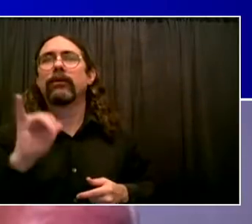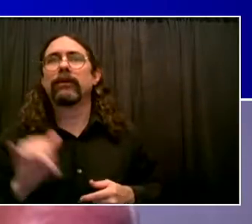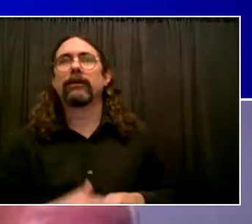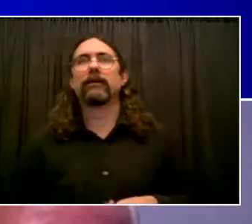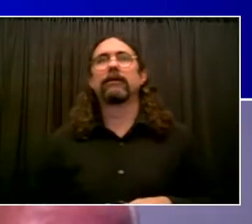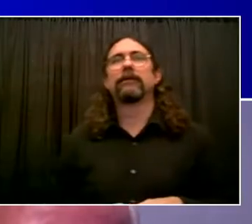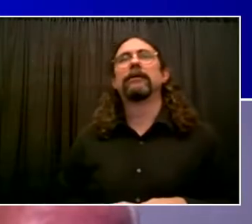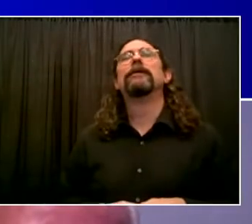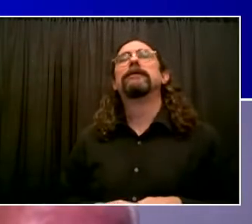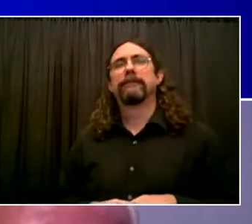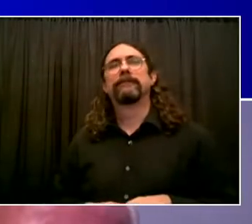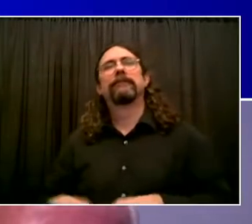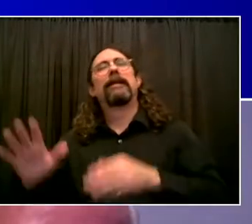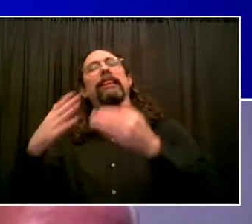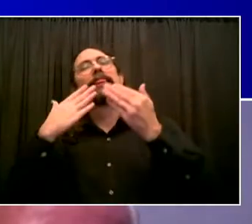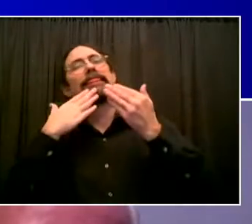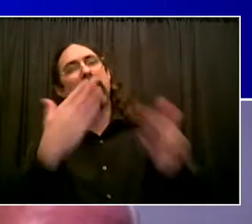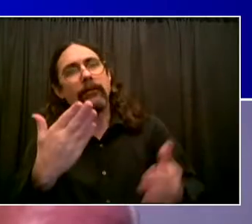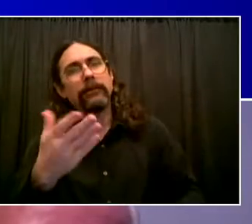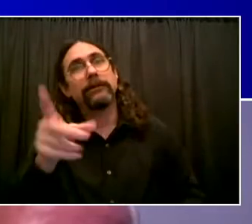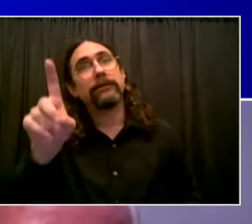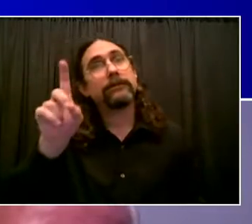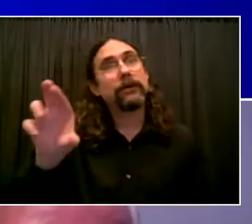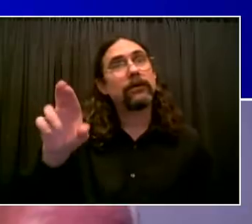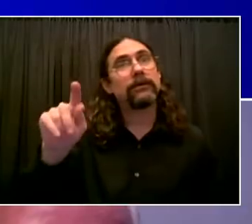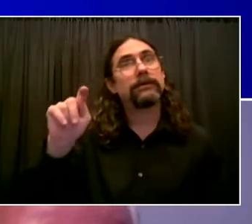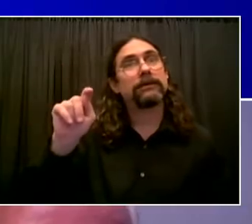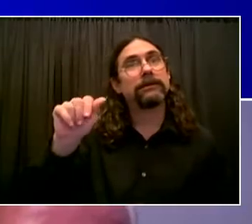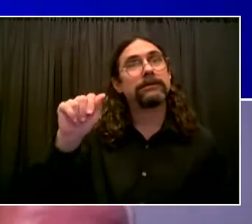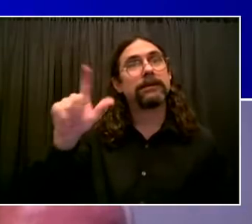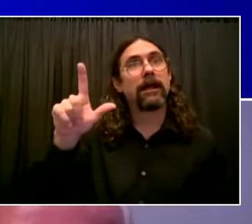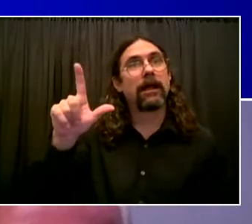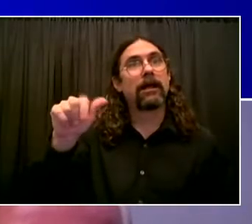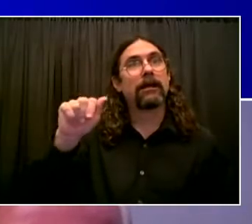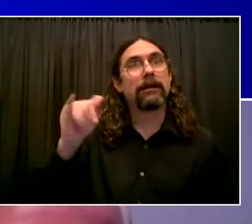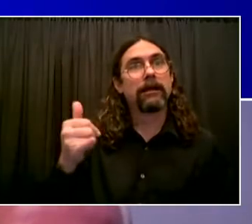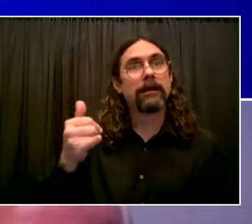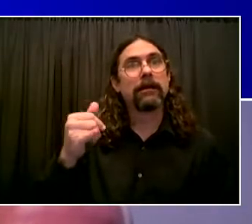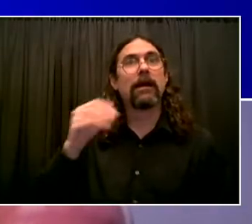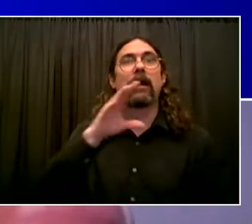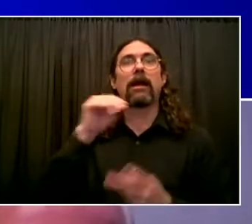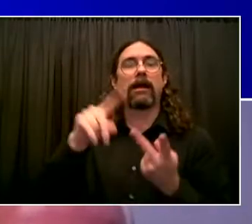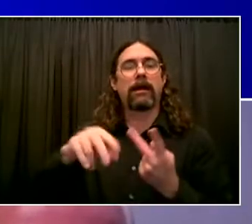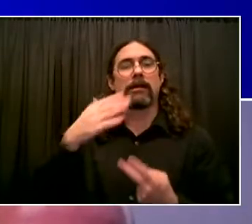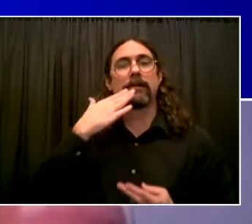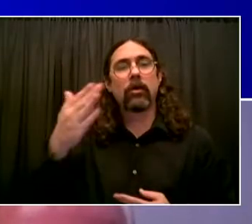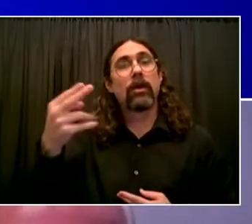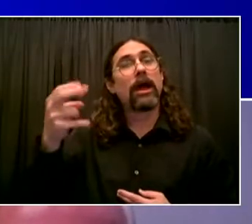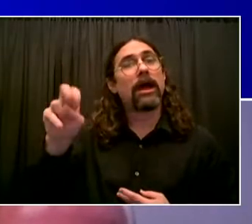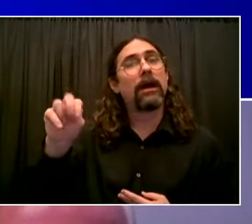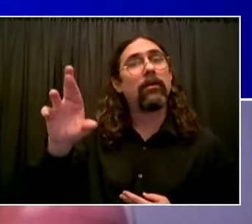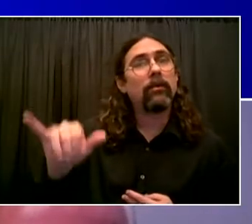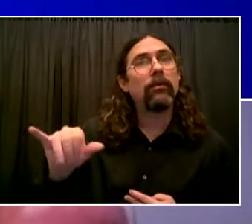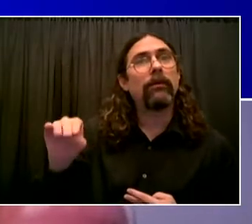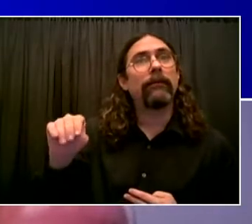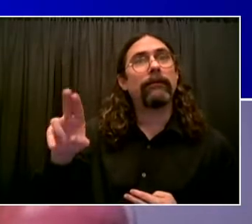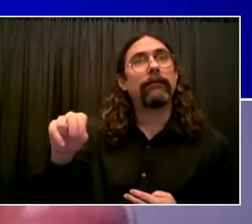OUR LONG STANDING COMMITMENT TO HEALTH EQUITY. THANK YOU DOCTOR. AND TO HENRY, MUNOZ, I APPRECIATE THE HEART AND